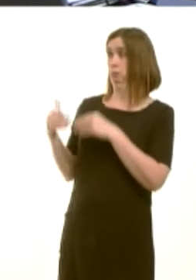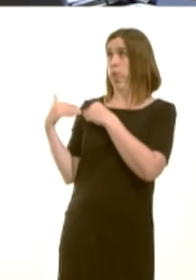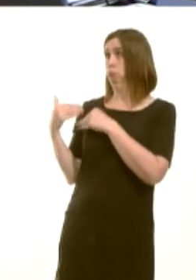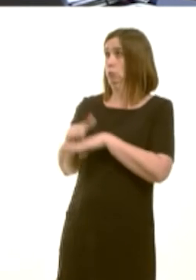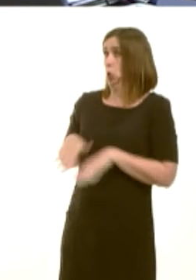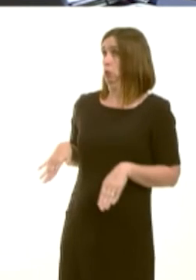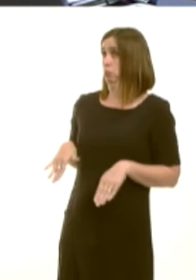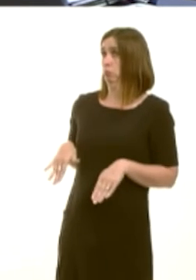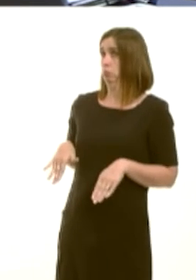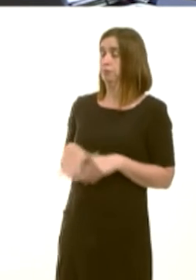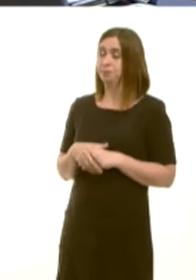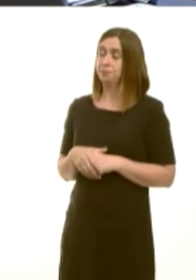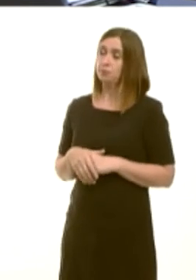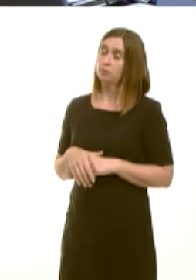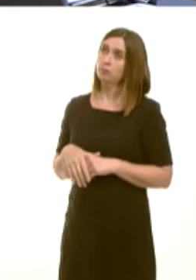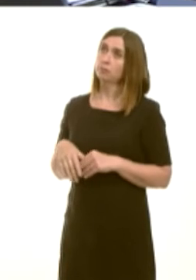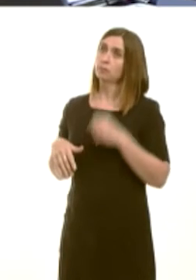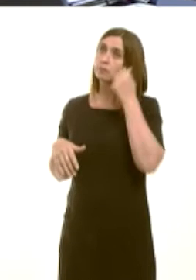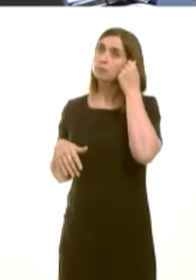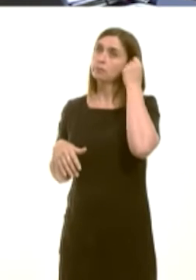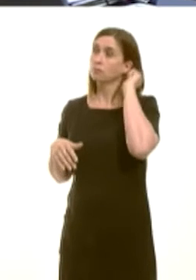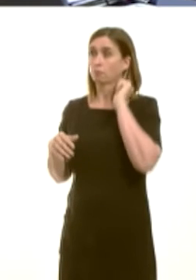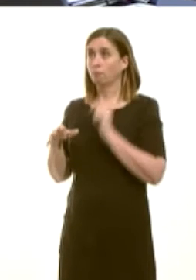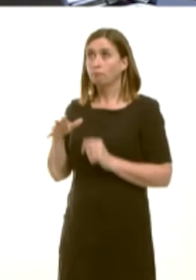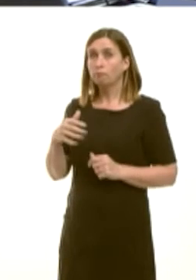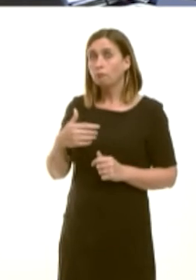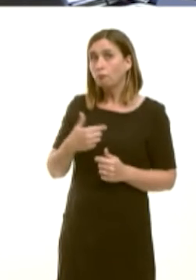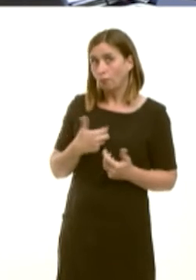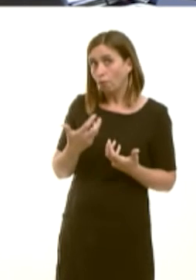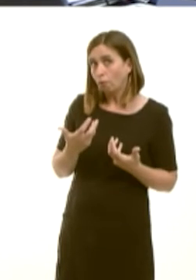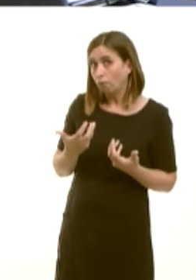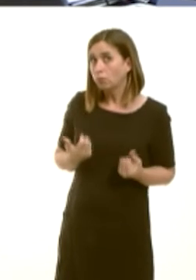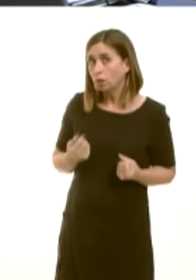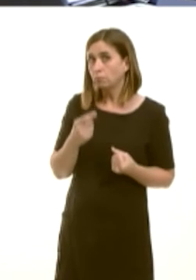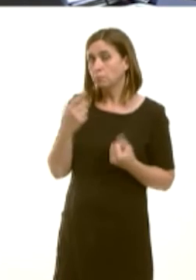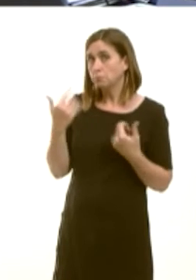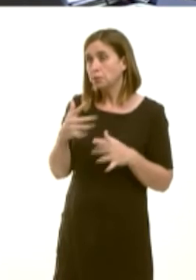that the suggestion isóand I accept what he has just saidóthat advice was purported